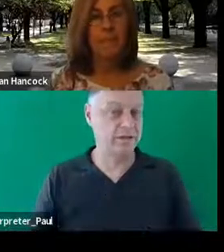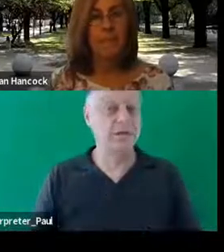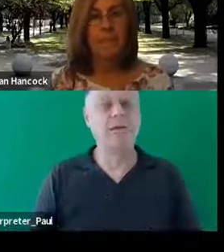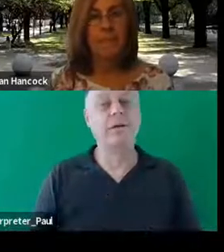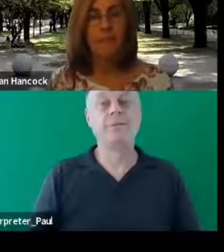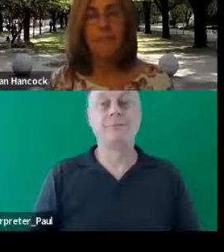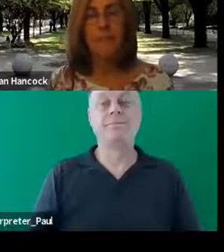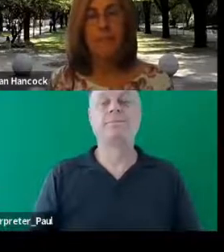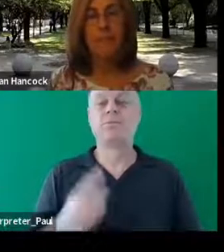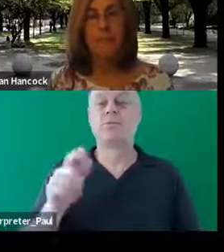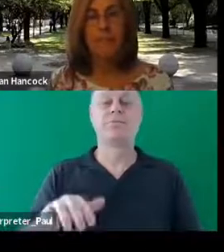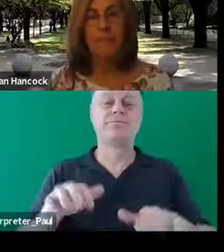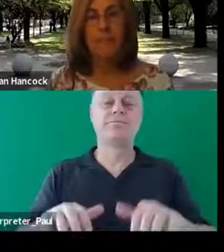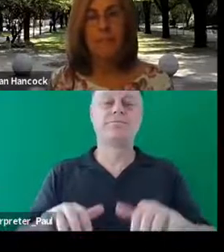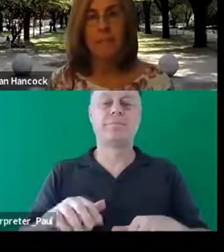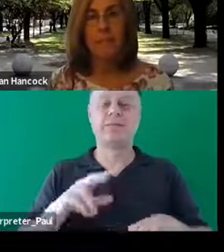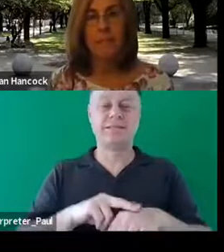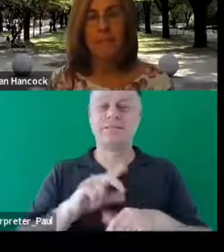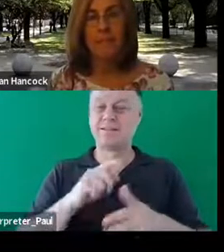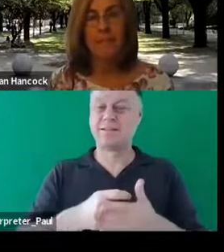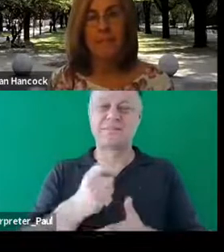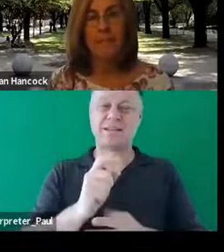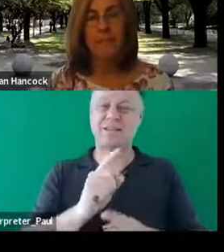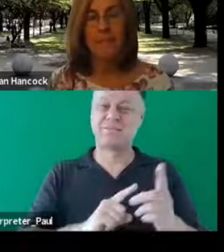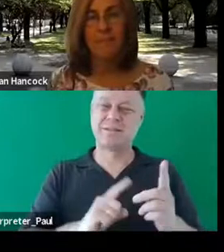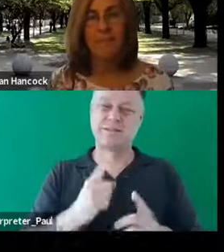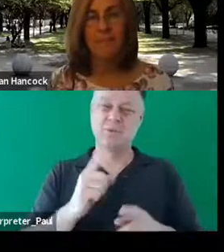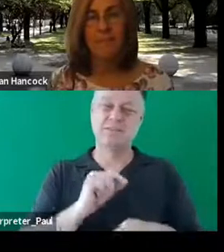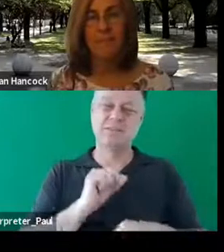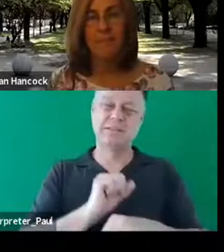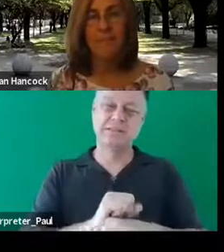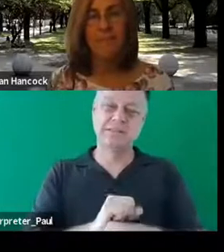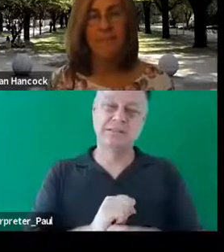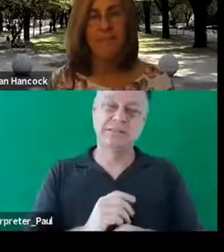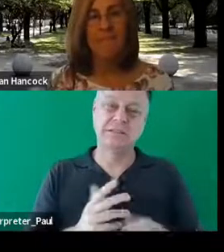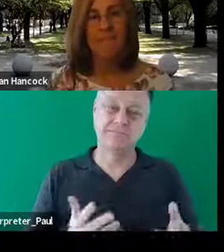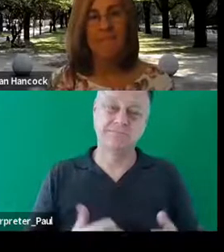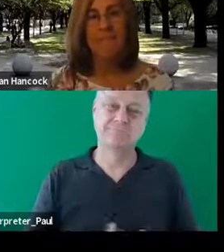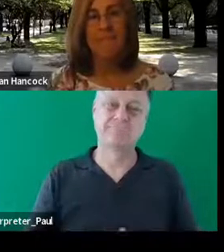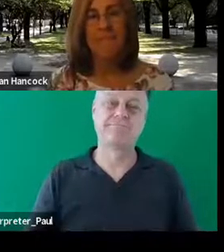the point that TAFE can't pay mentors, which is one consideration, but really it's interesting